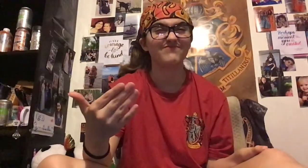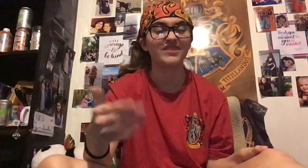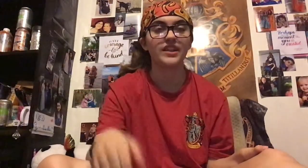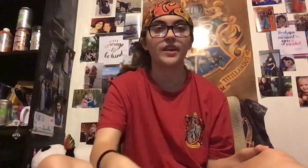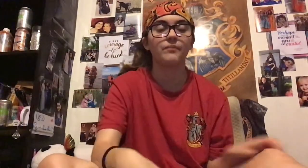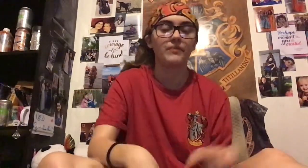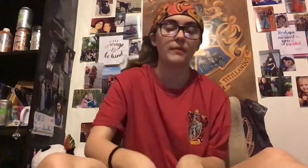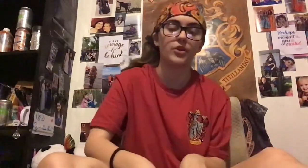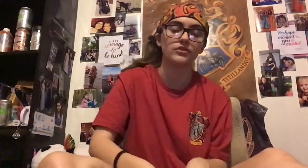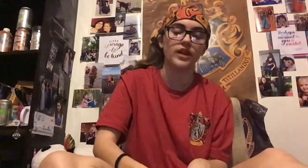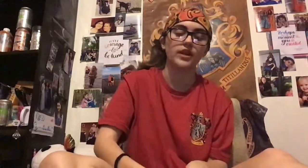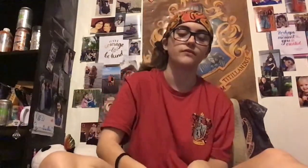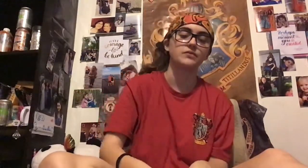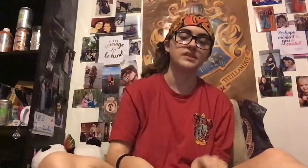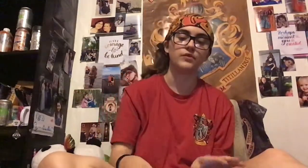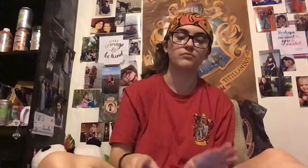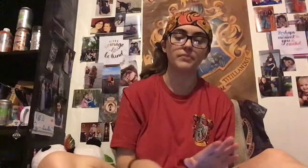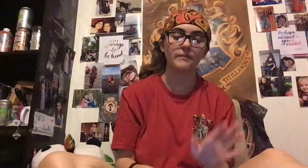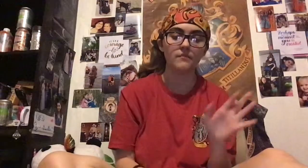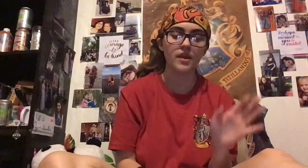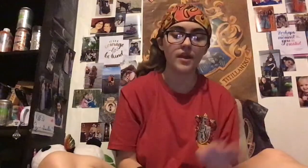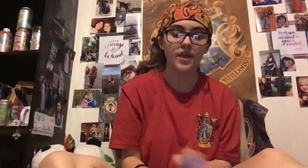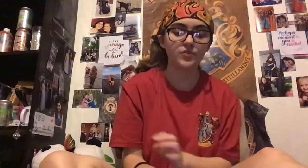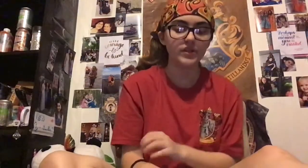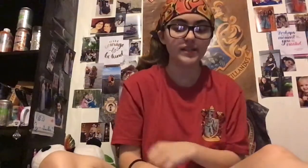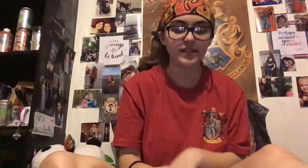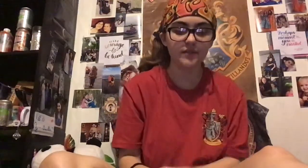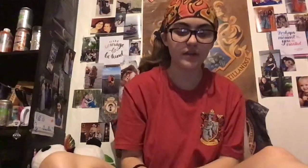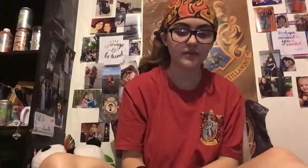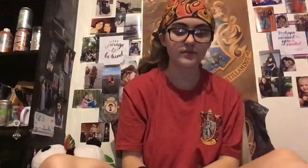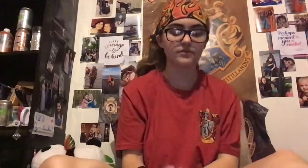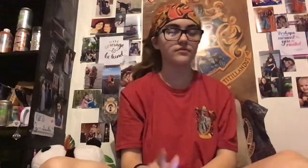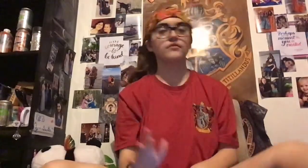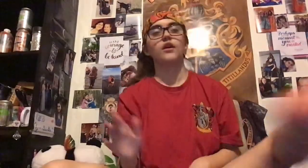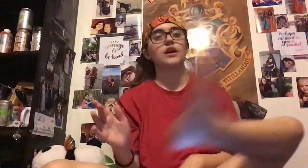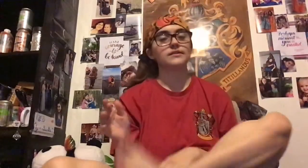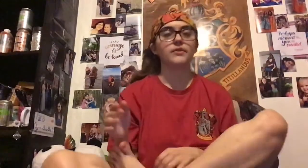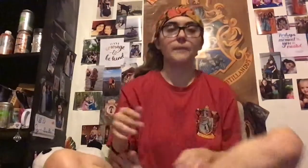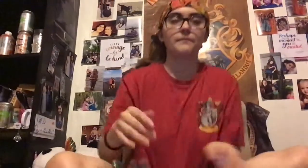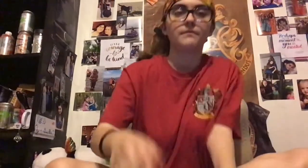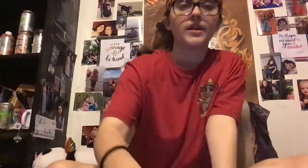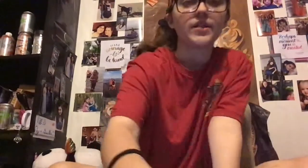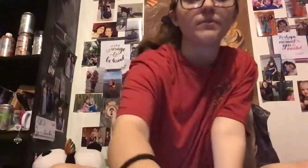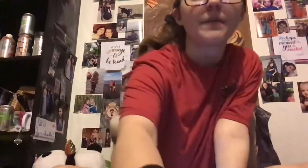Yeah But it's really easy. It's awesome ok so i guess we better begin